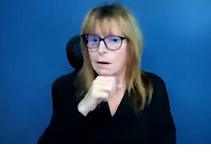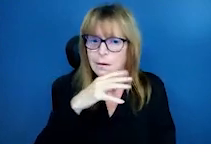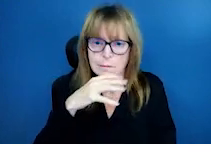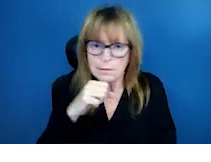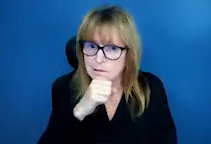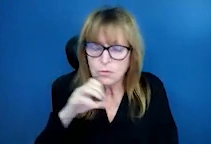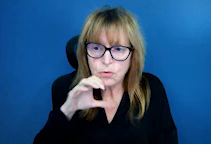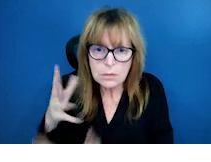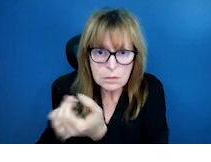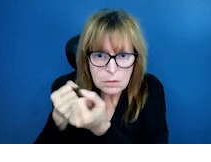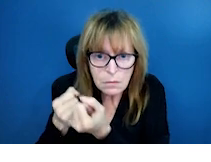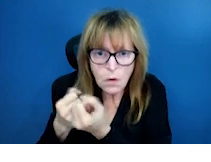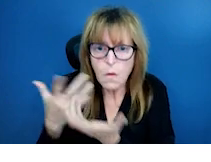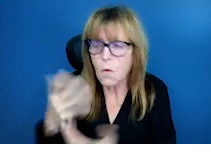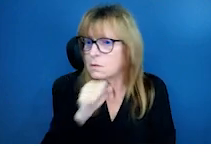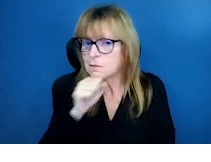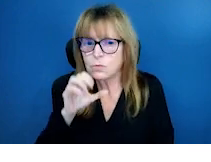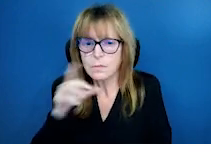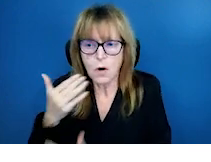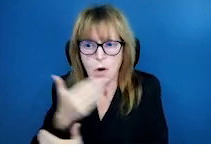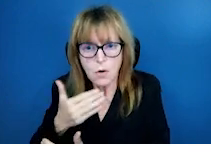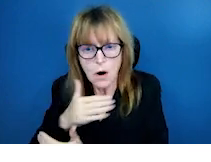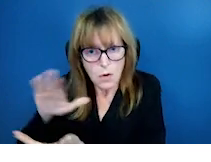shelters and support centres, and volunteer bureaus